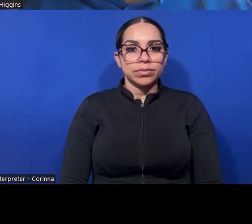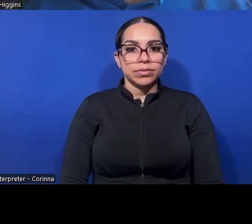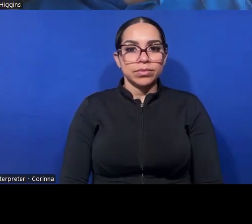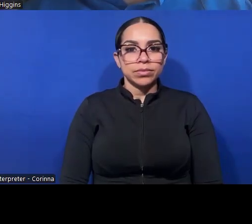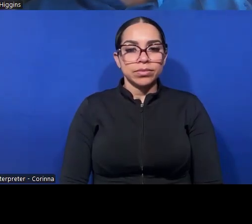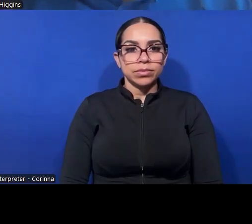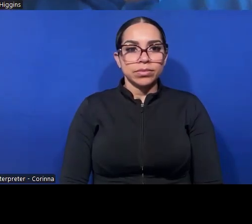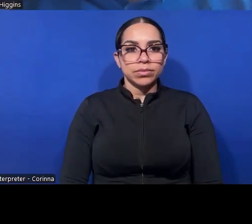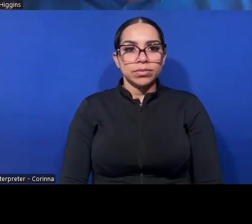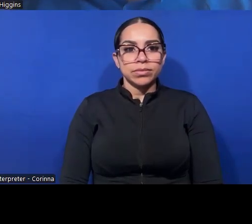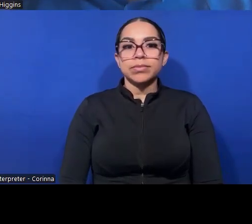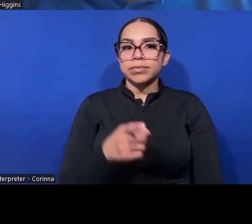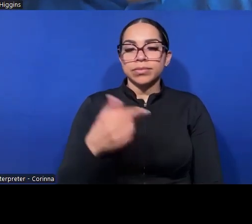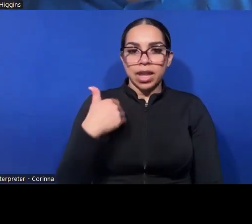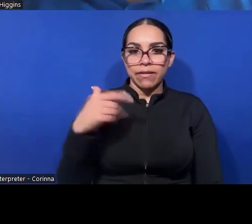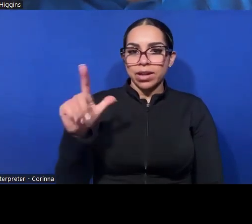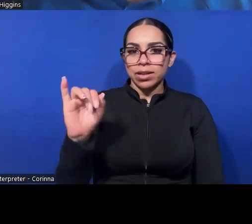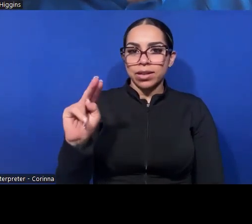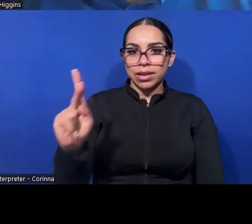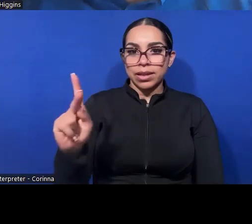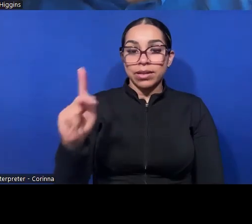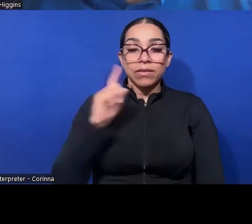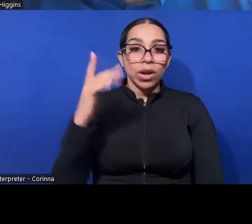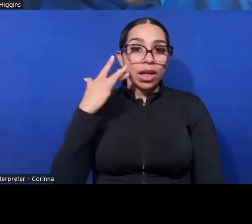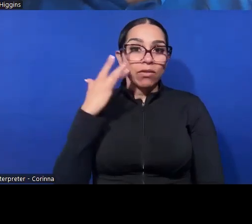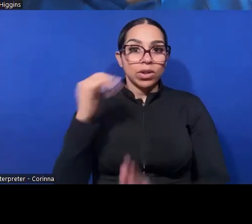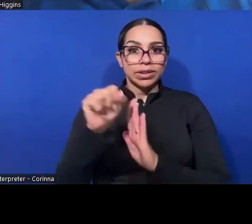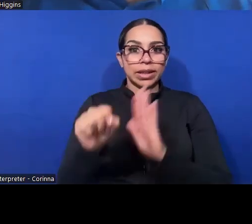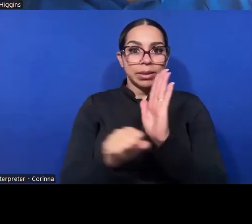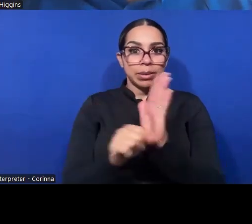And there's a link here to the, California State plan.